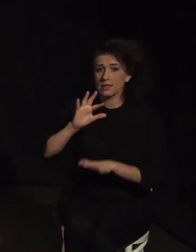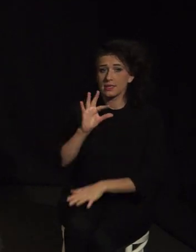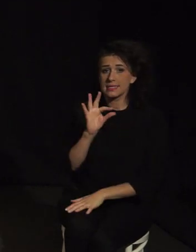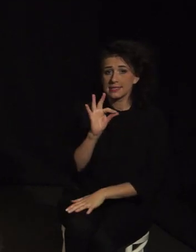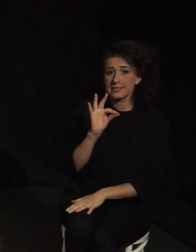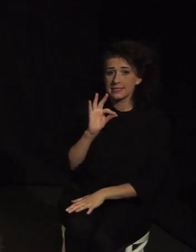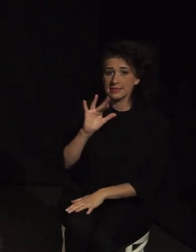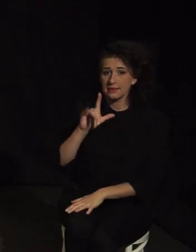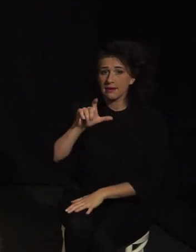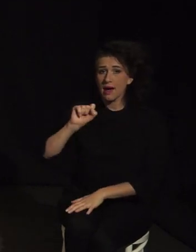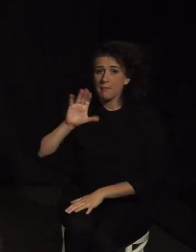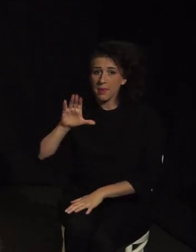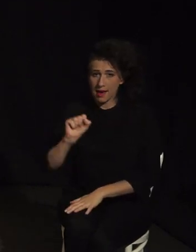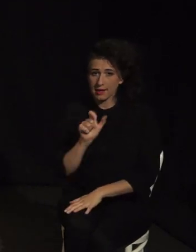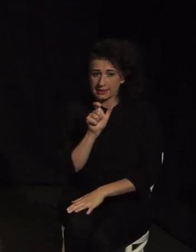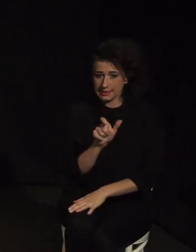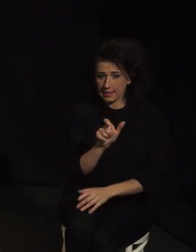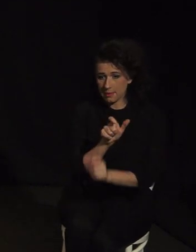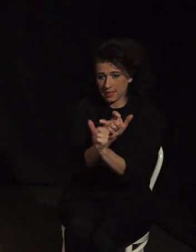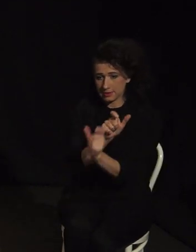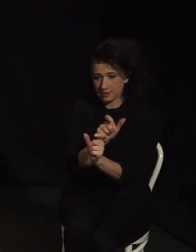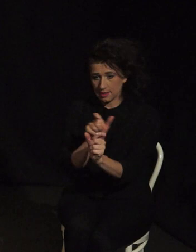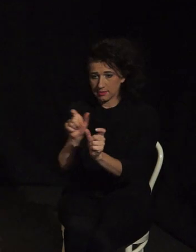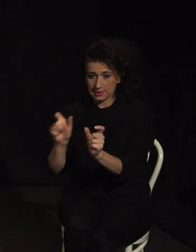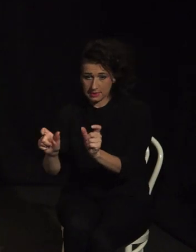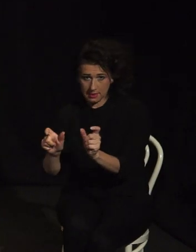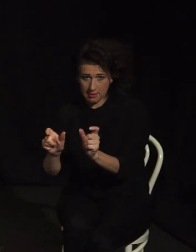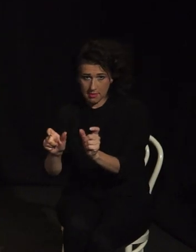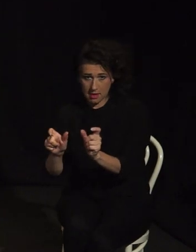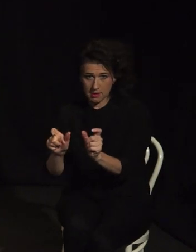There is also a caesura at the very end of the verse.